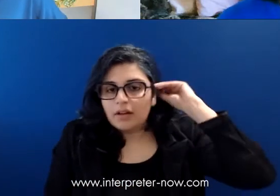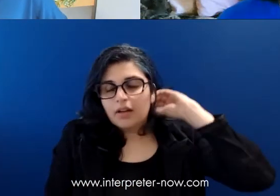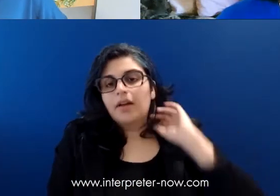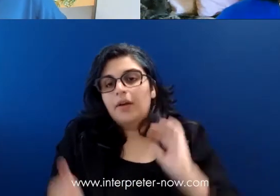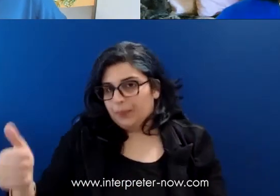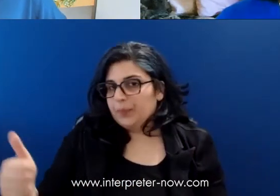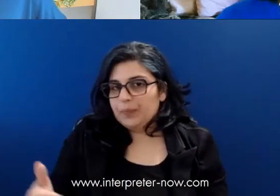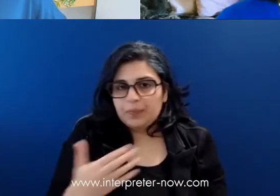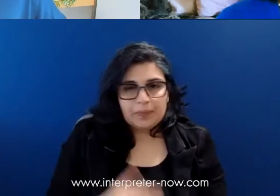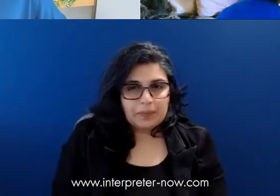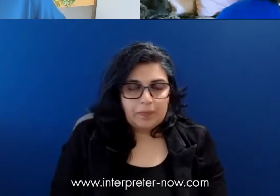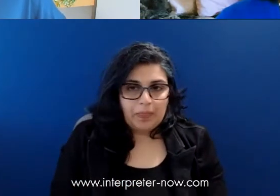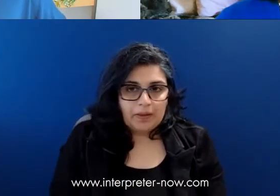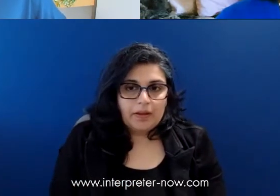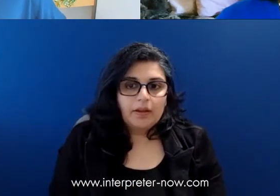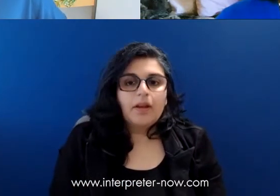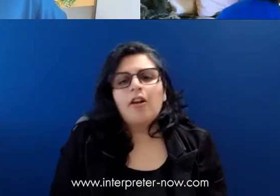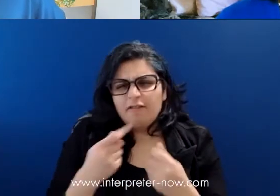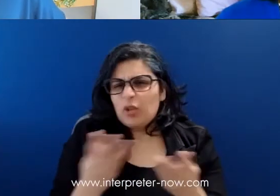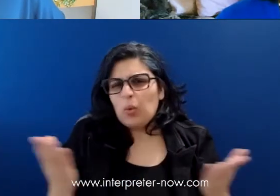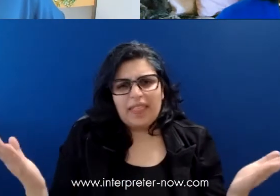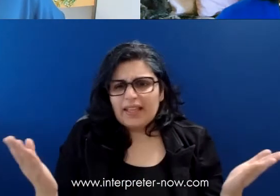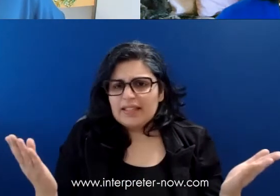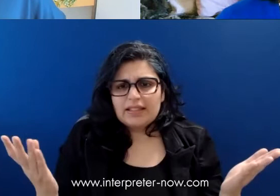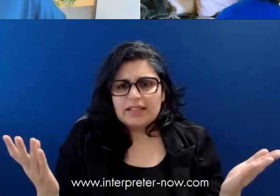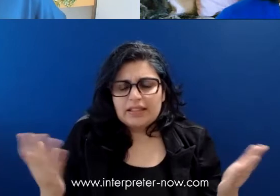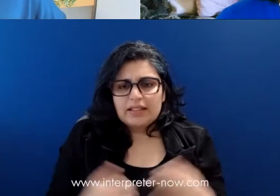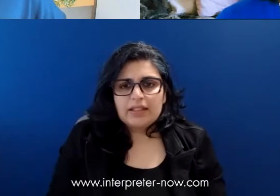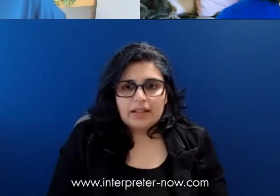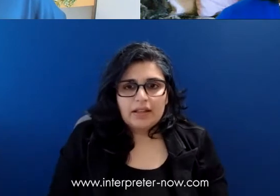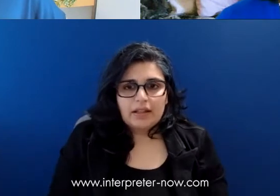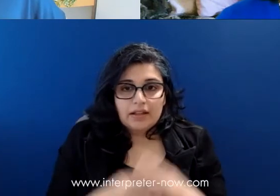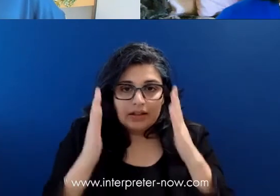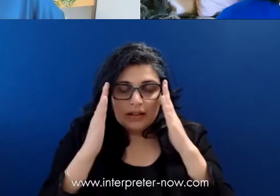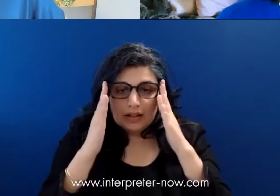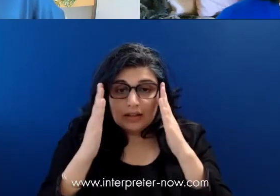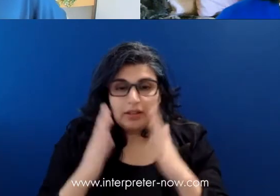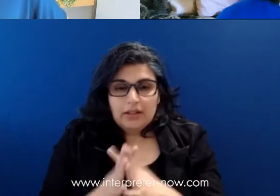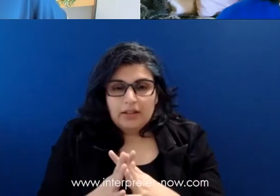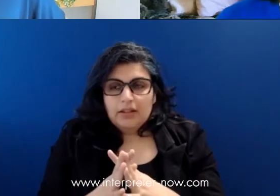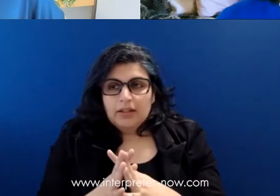There’re a few things in there that I want to address.